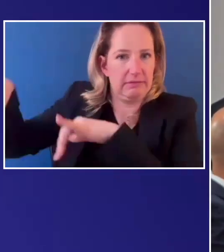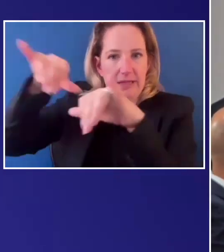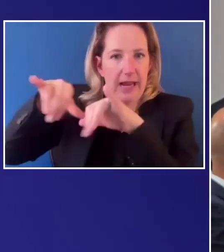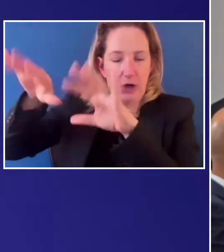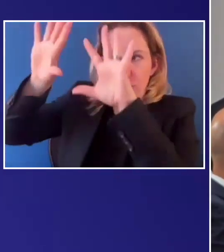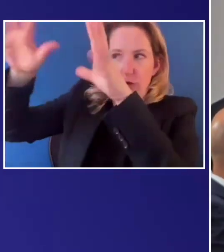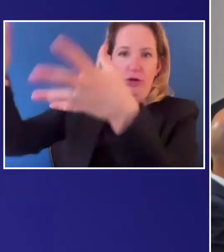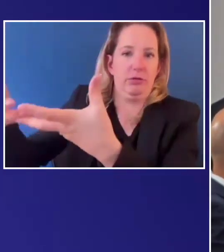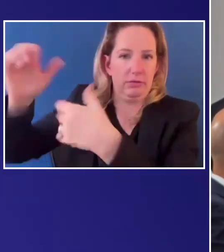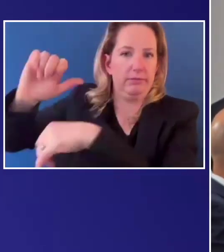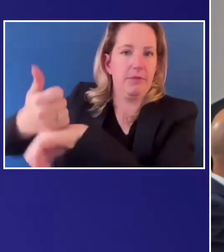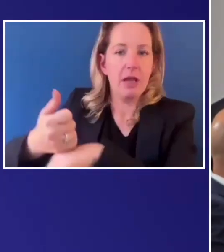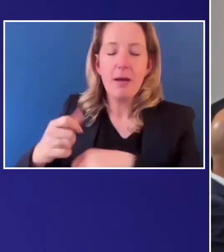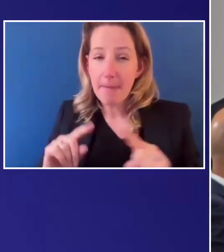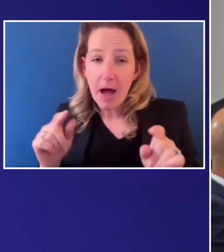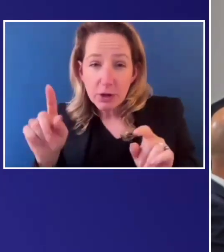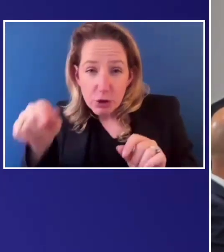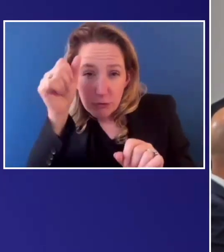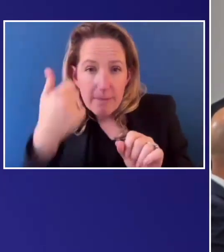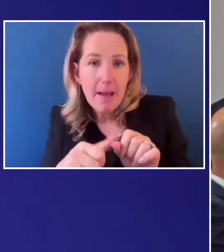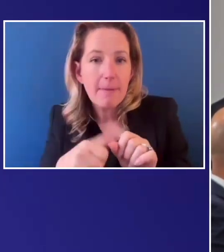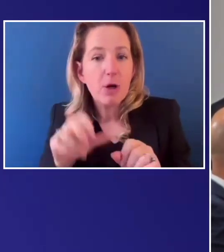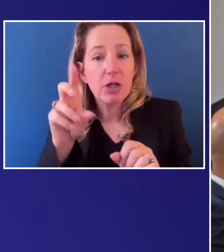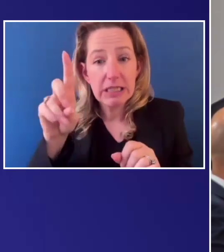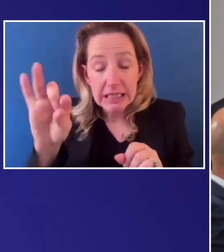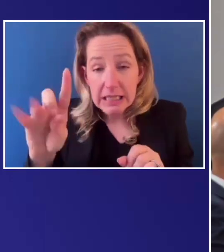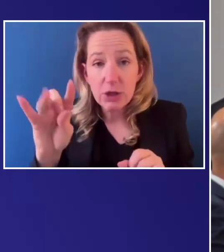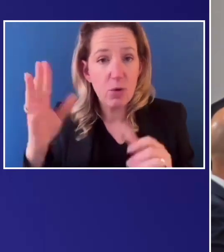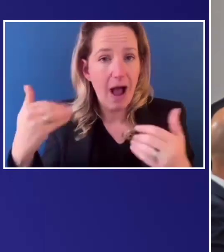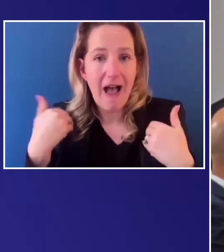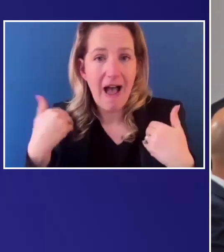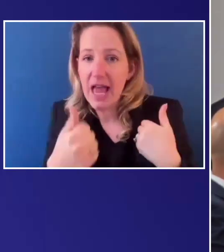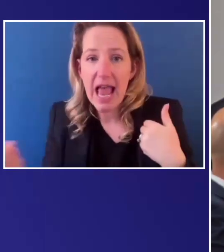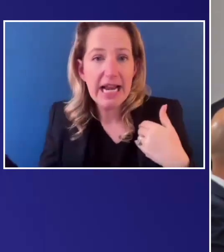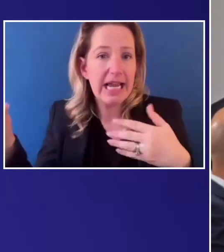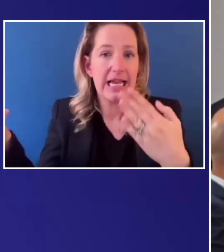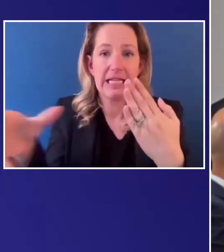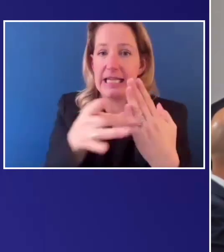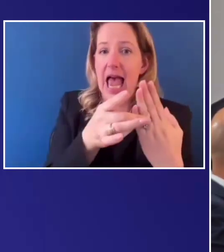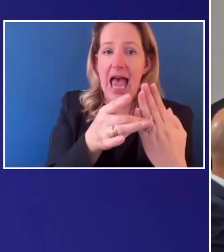set that you all produced tagged programs that would have been deemed qualifying